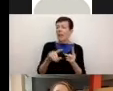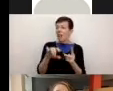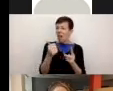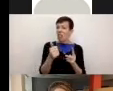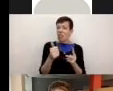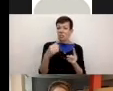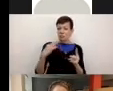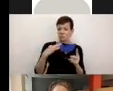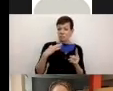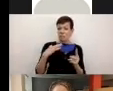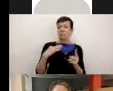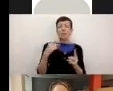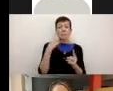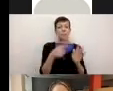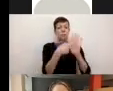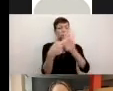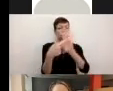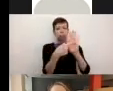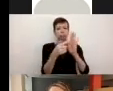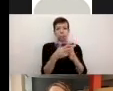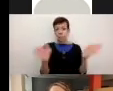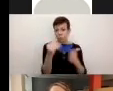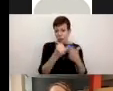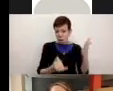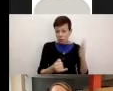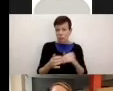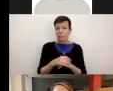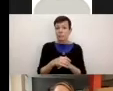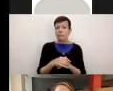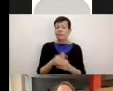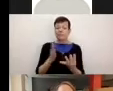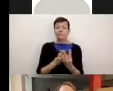and a new stream which we're calling Grow & Adapt is for projects that are focused on